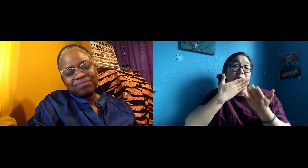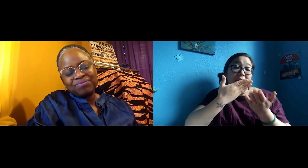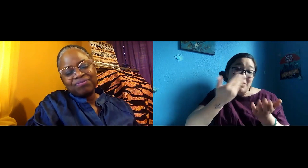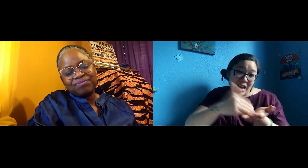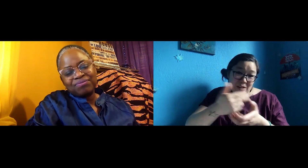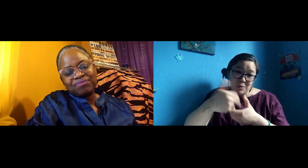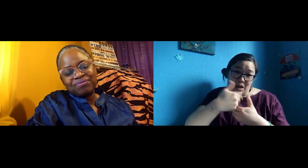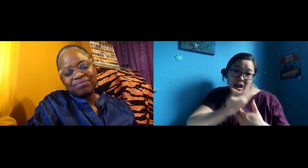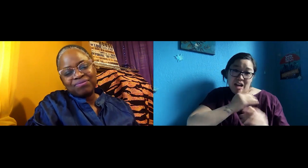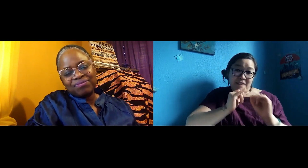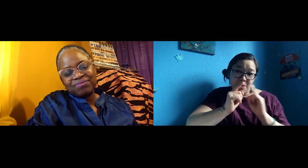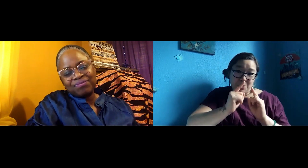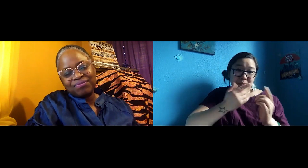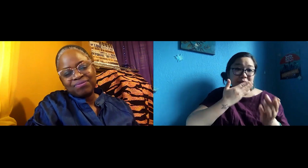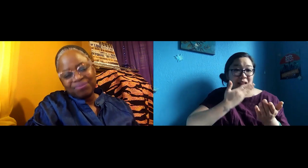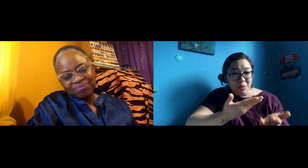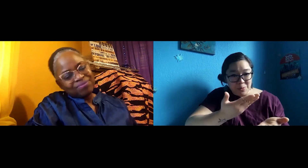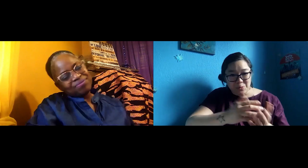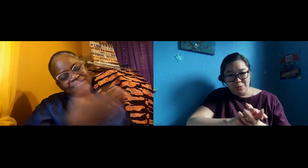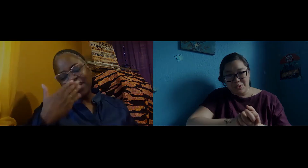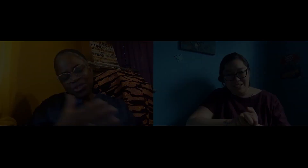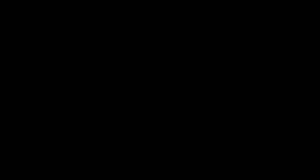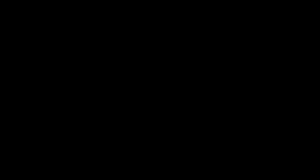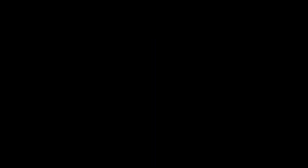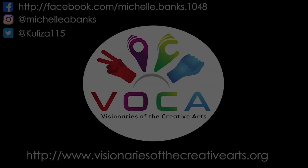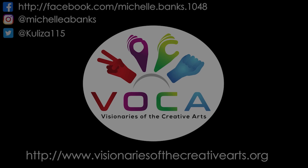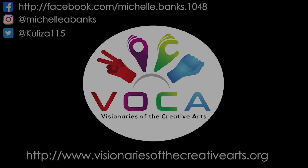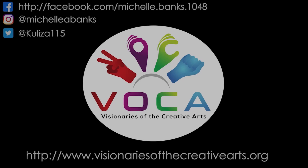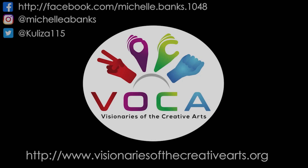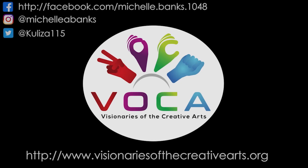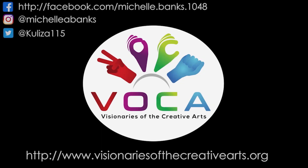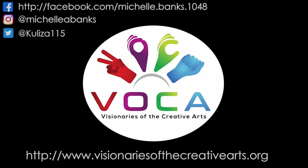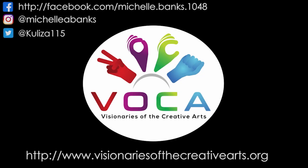So again, I'd like to thank you for participating in our interview today. Thank you so much.